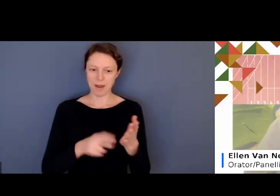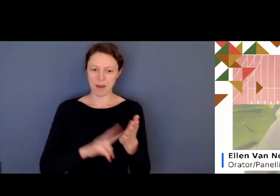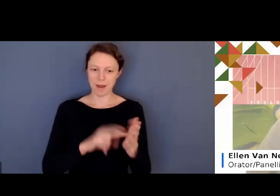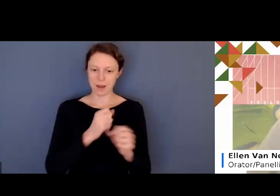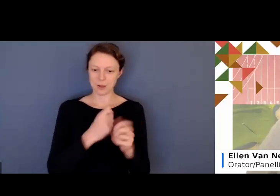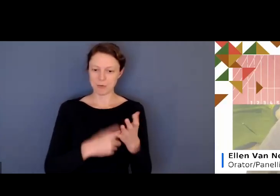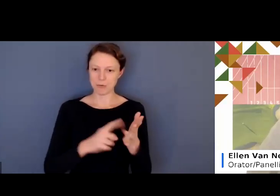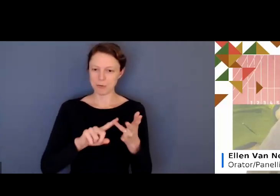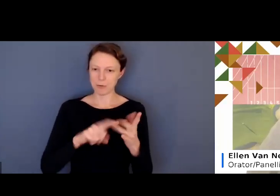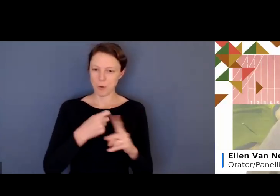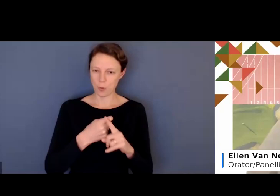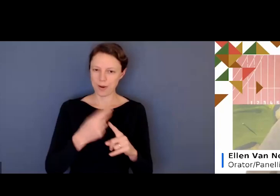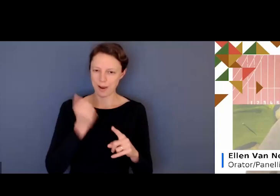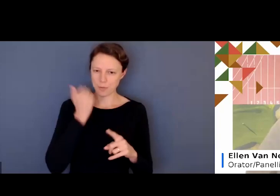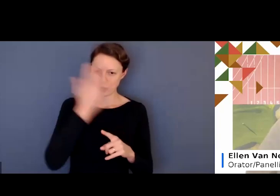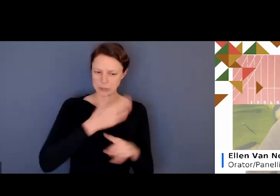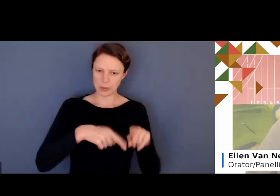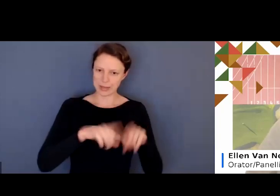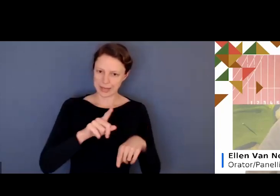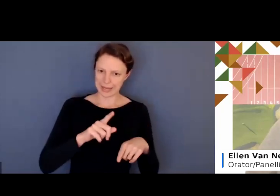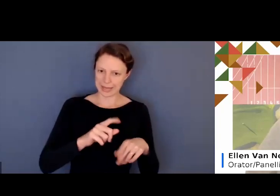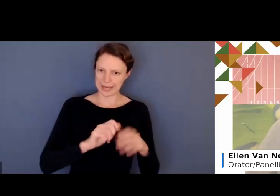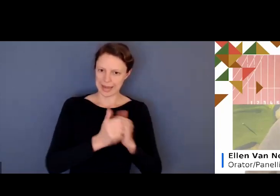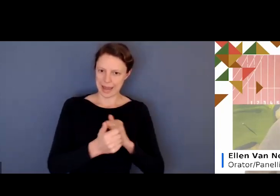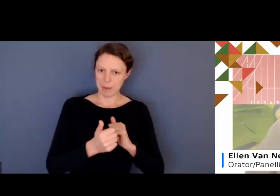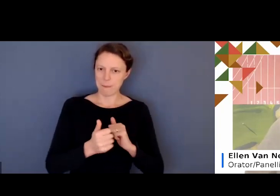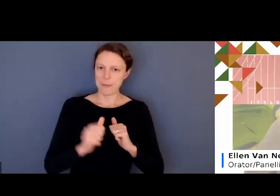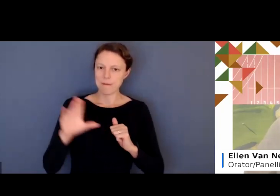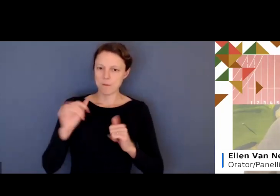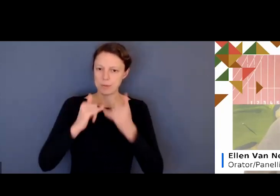played widely across South east Queensland and Central Australia.